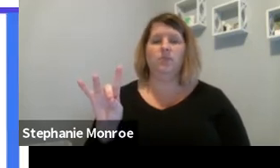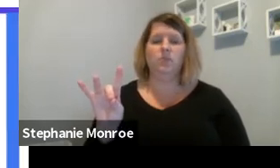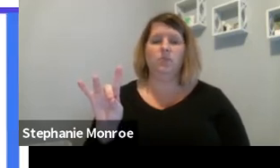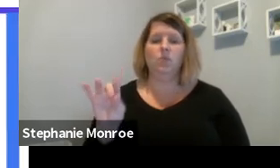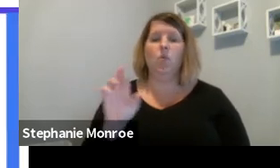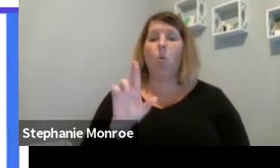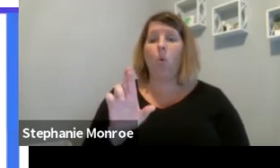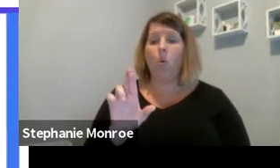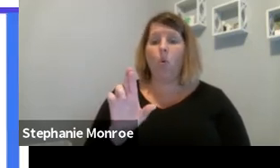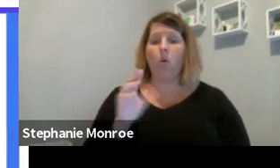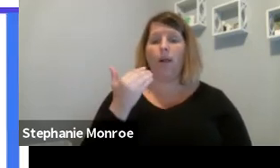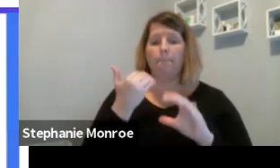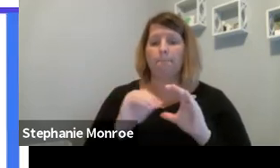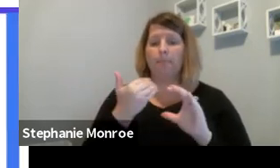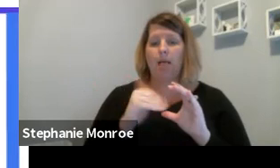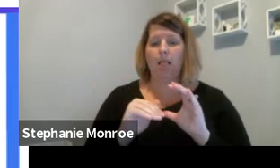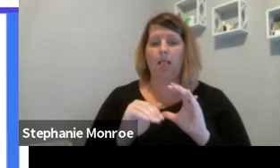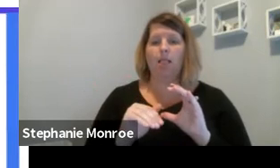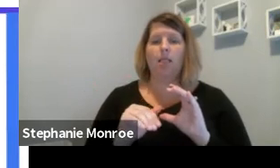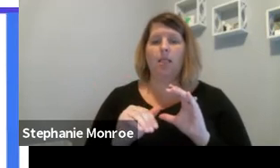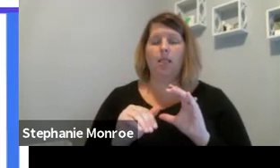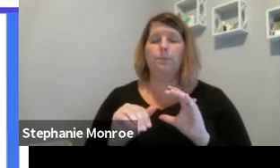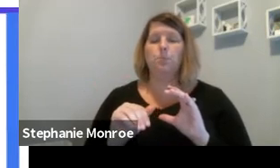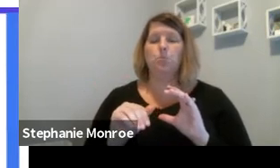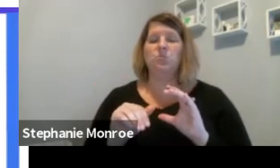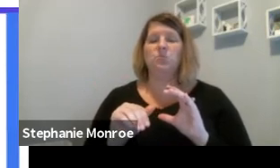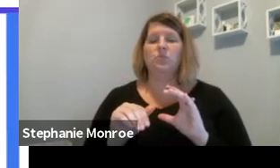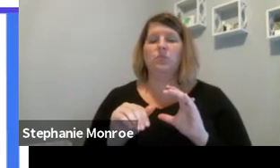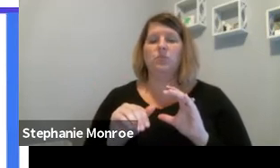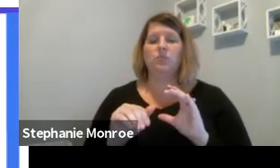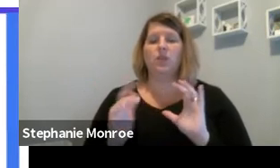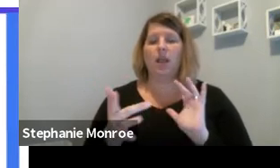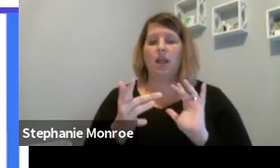or by email at contactus@mujerfla.org.